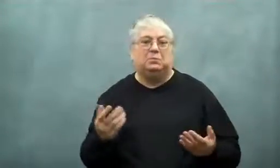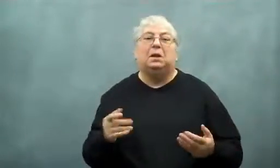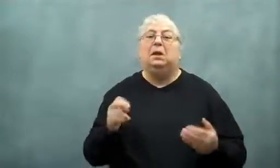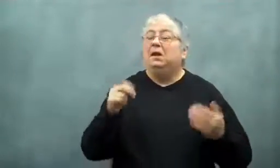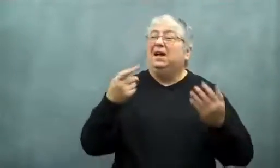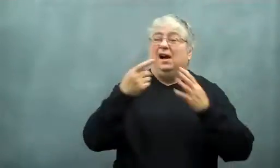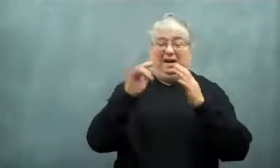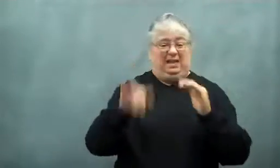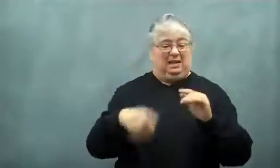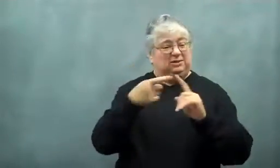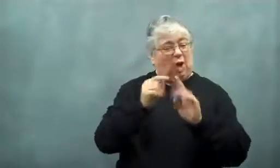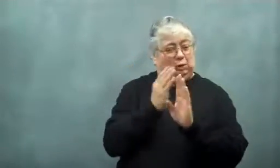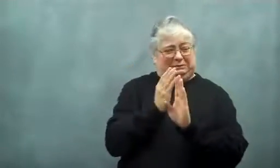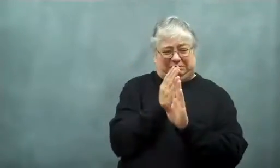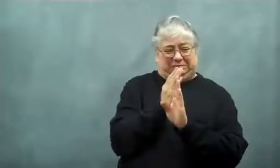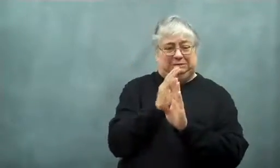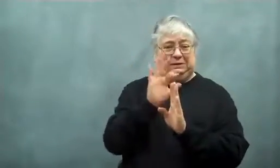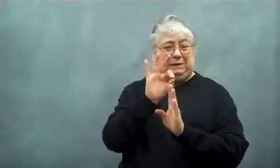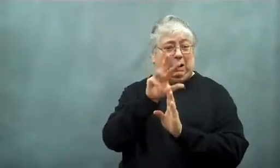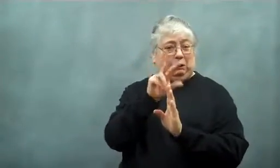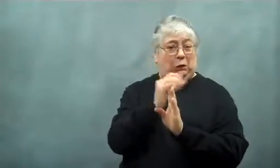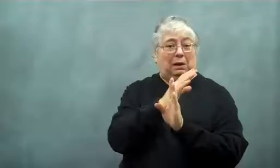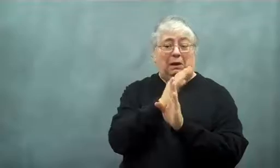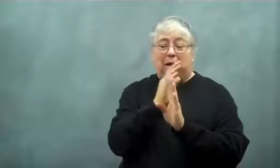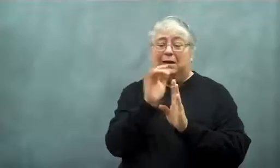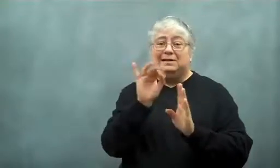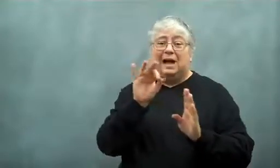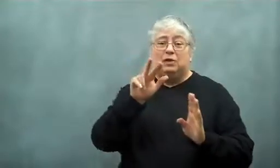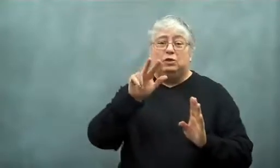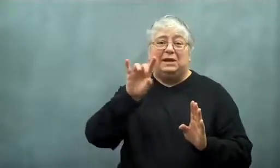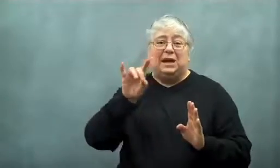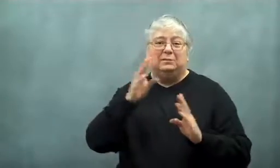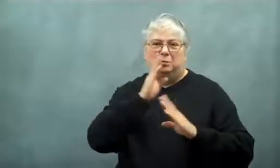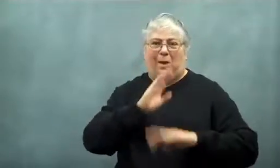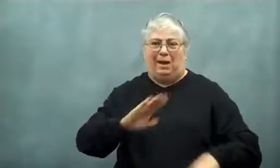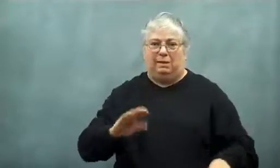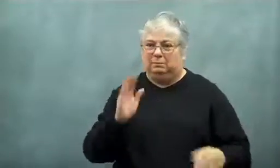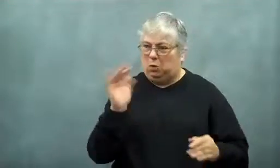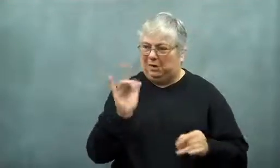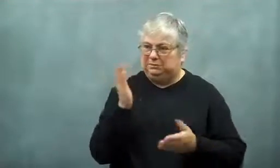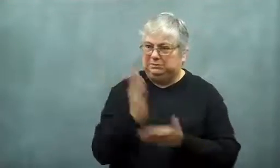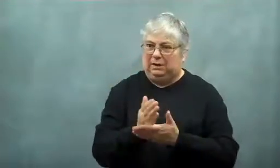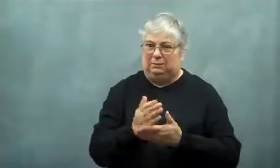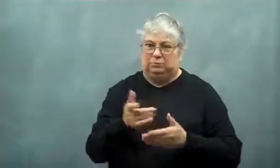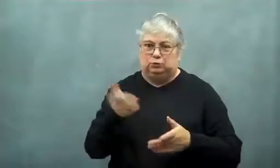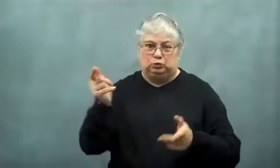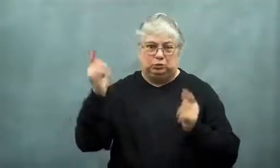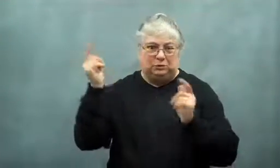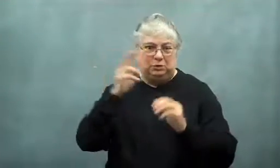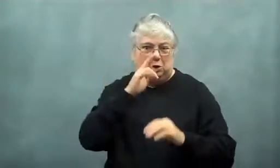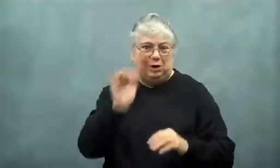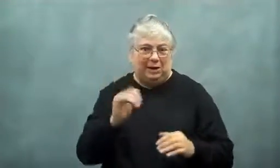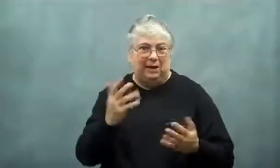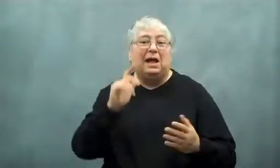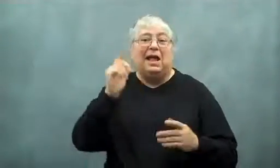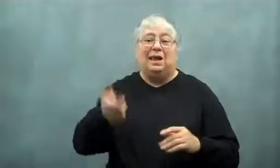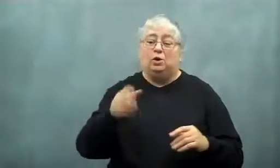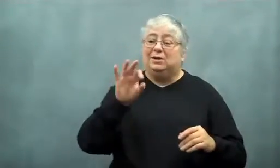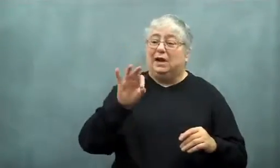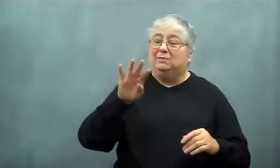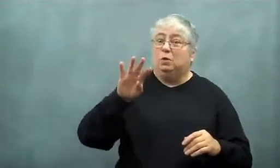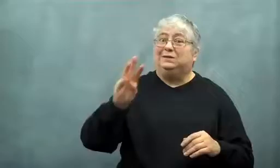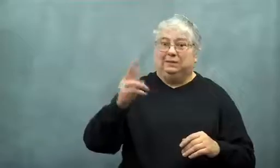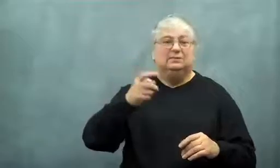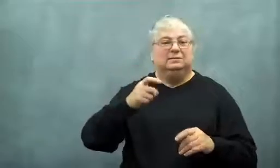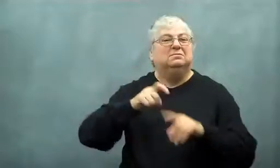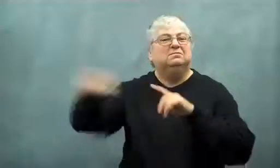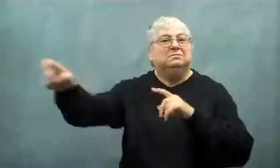The shooting started just before 9:30, and it was quiet around 9:38.